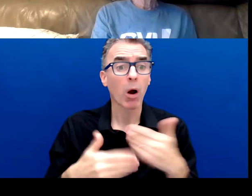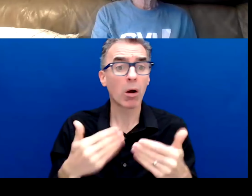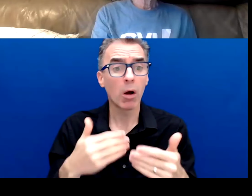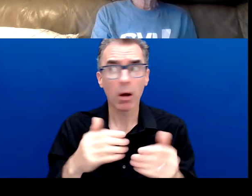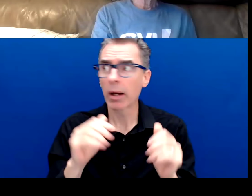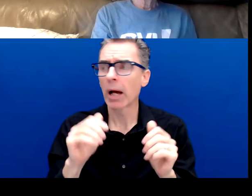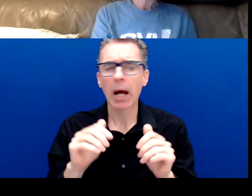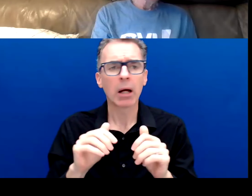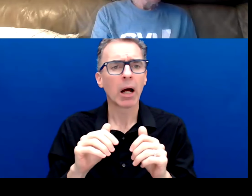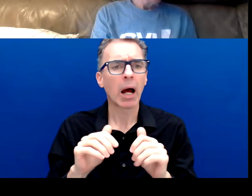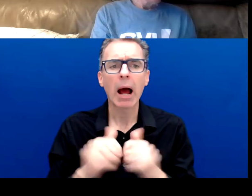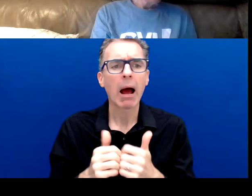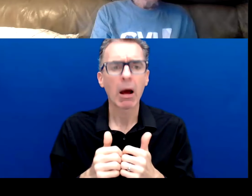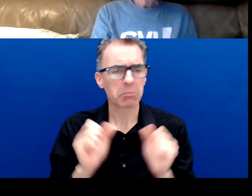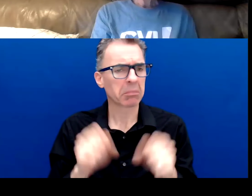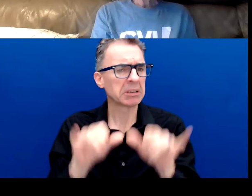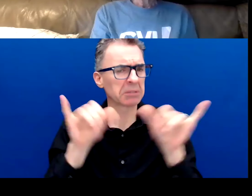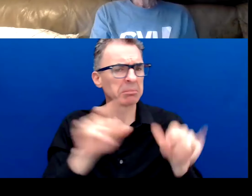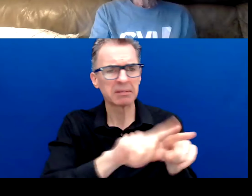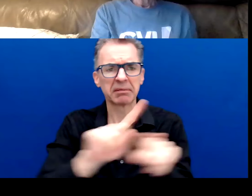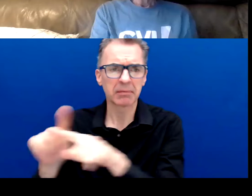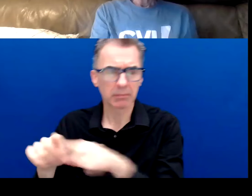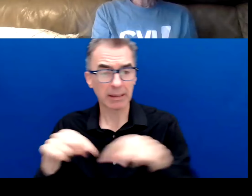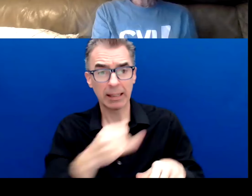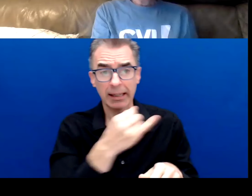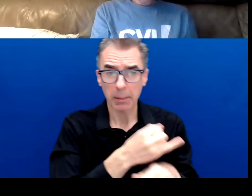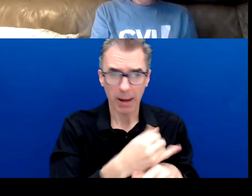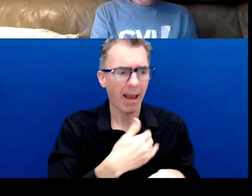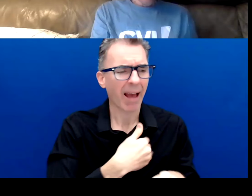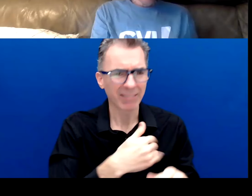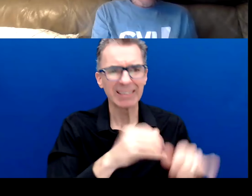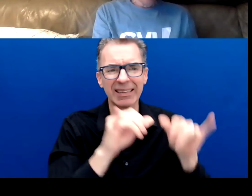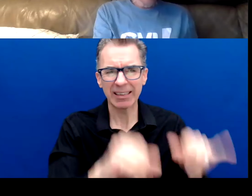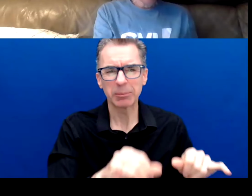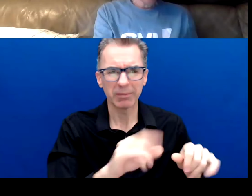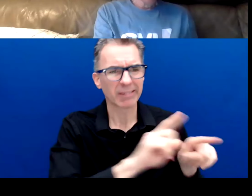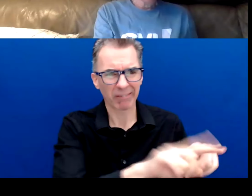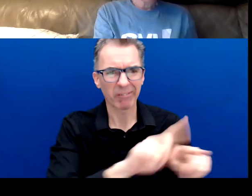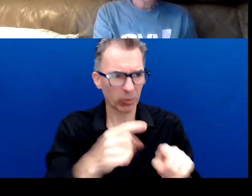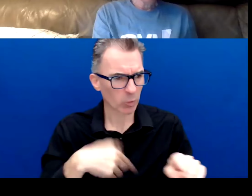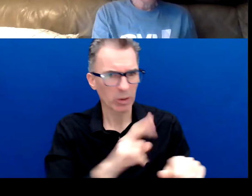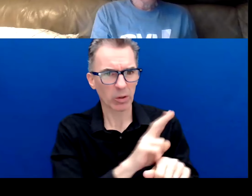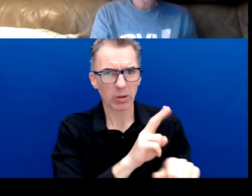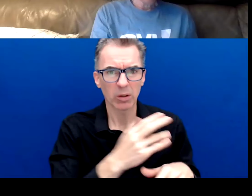I know we're entertaining as a campus, as a district, working with different systems, possibly going away from Starfish.